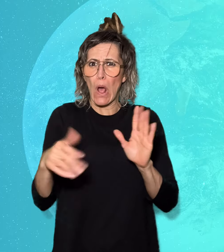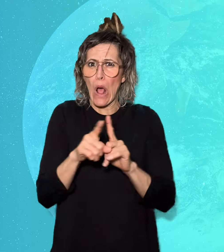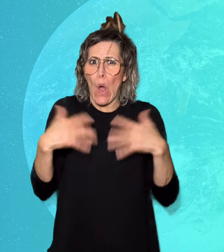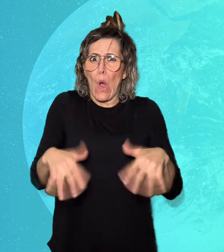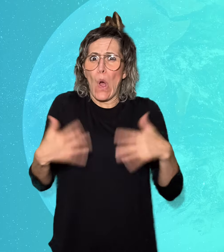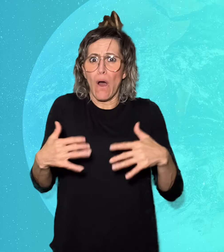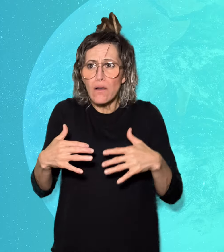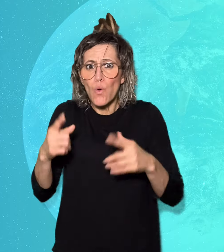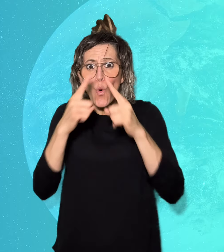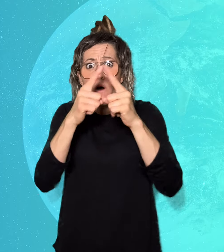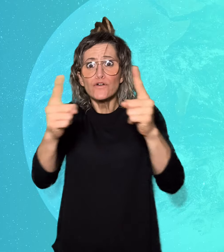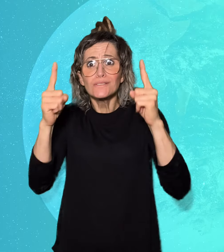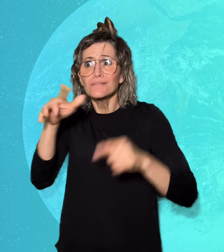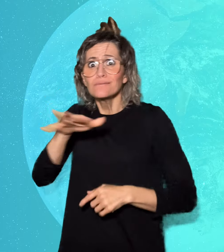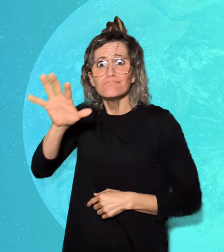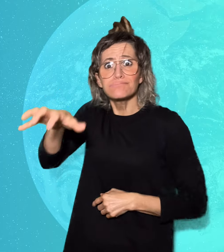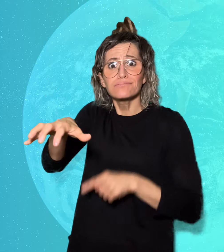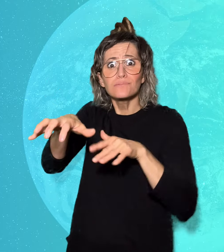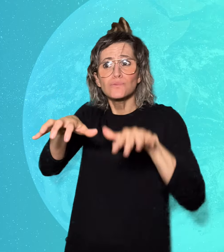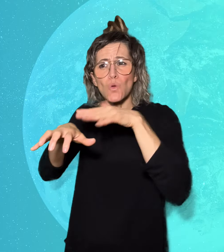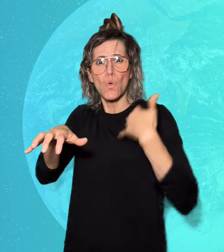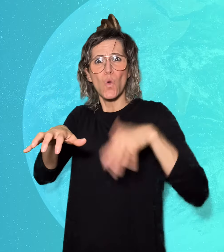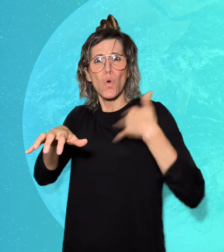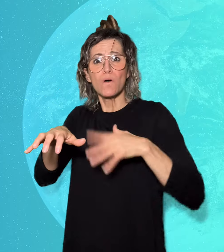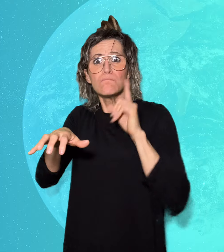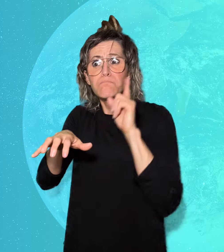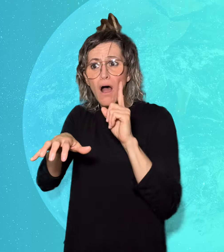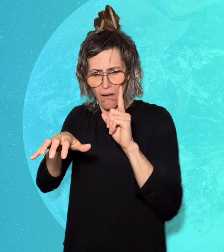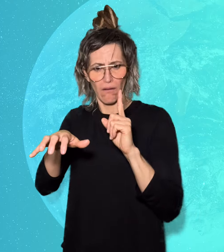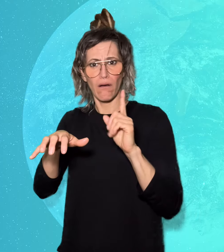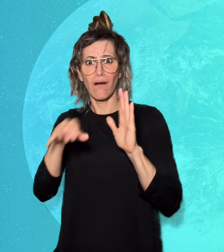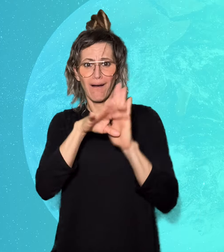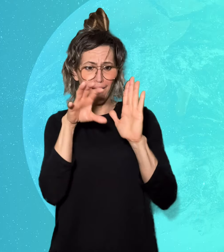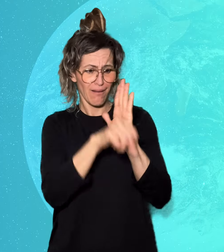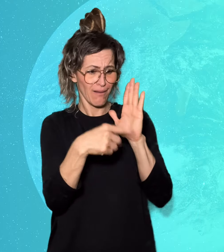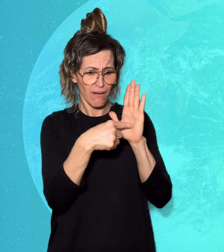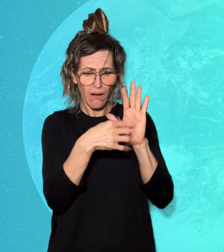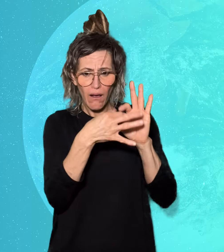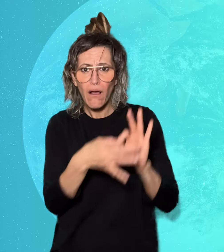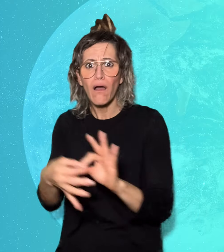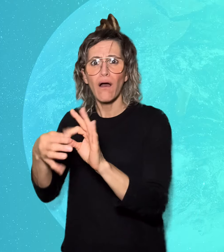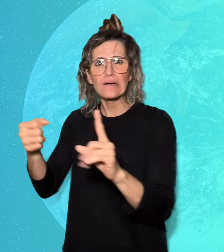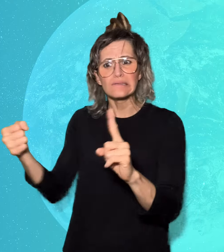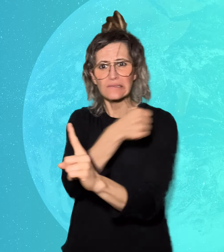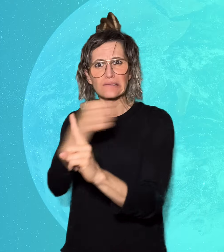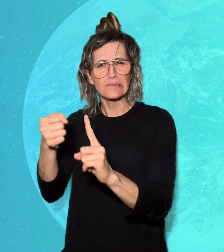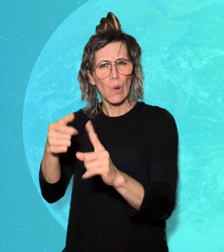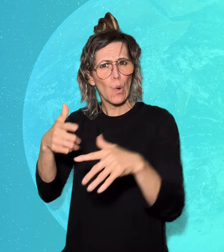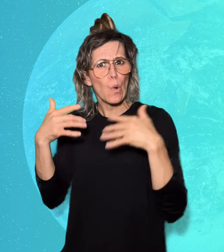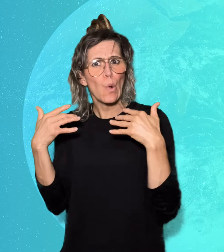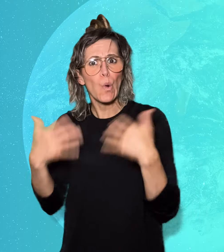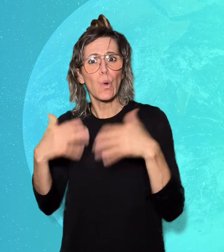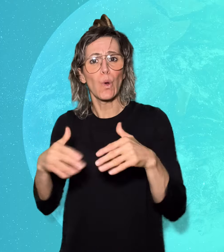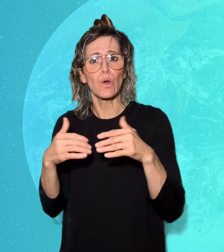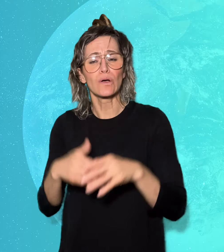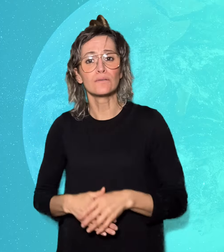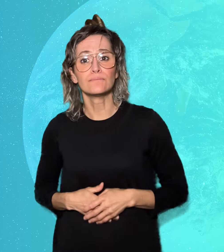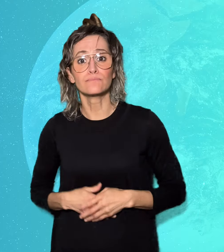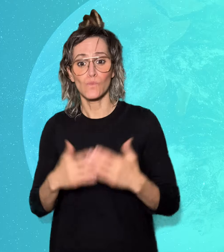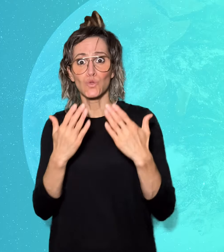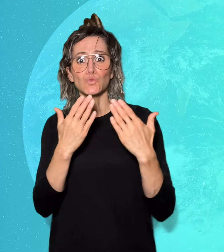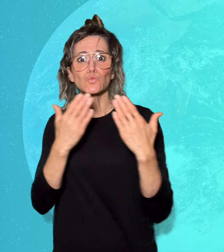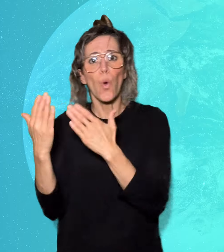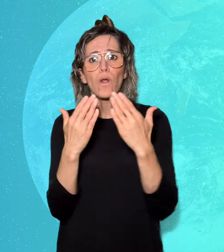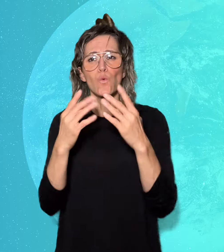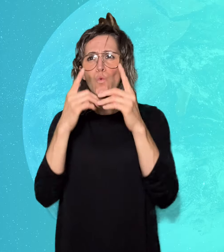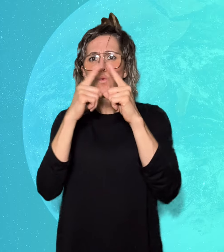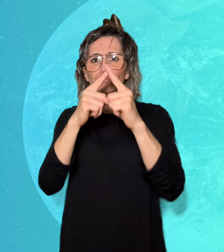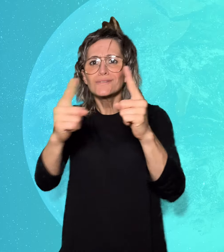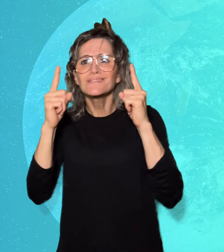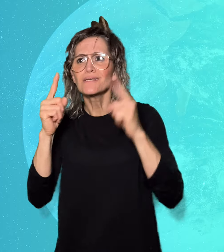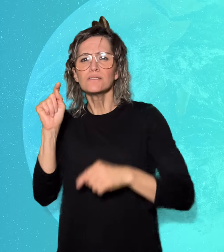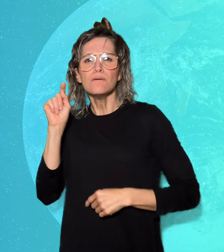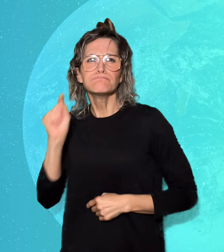especially violent offenses. Student safety should be